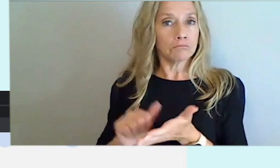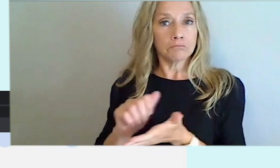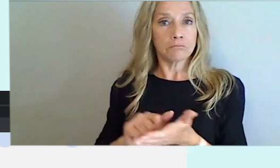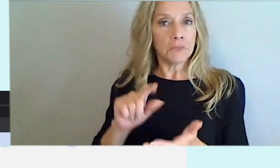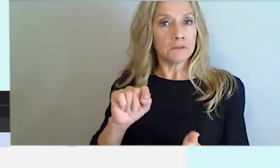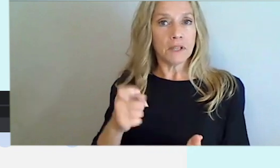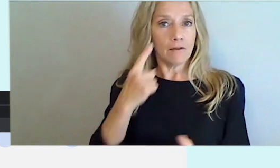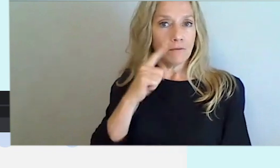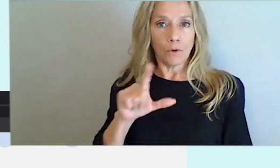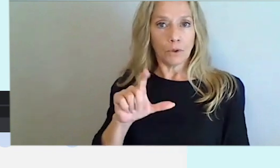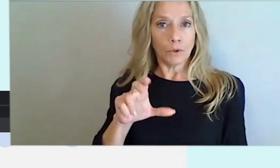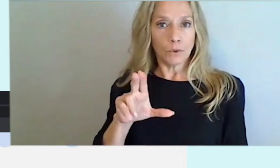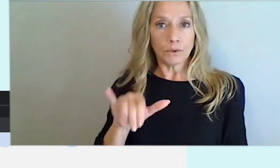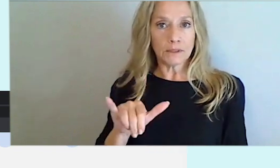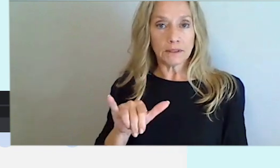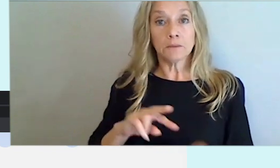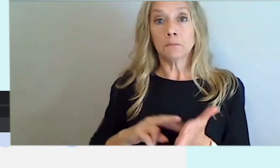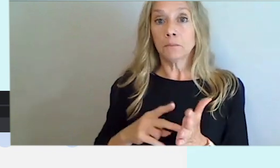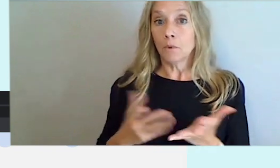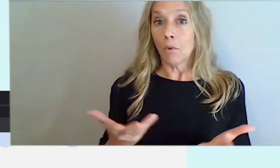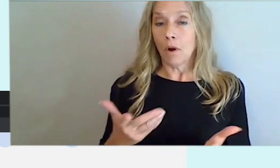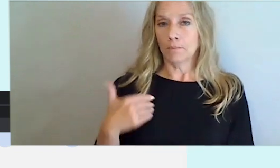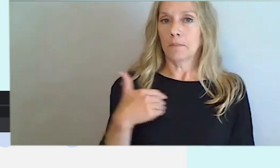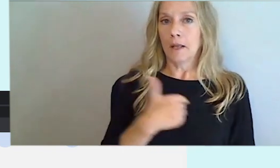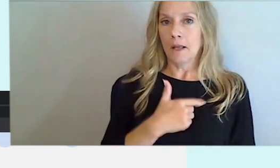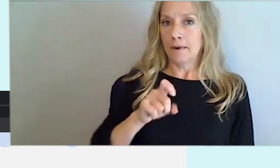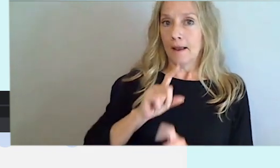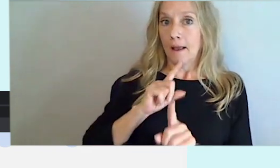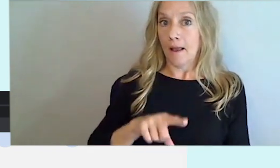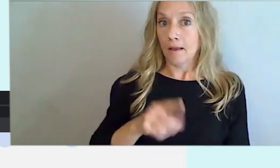so the member needs to answer if Lucy has any tax deductions.